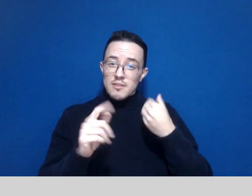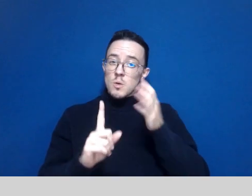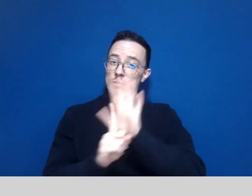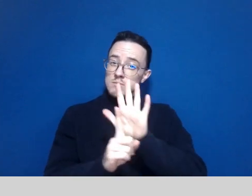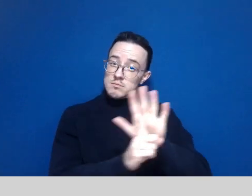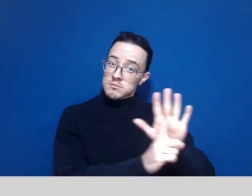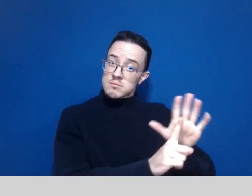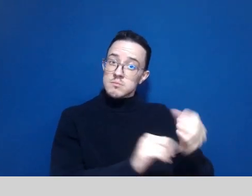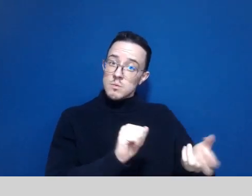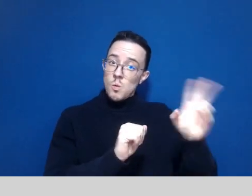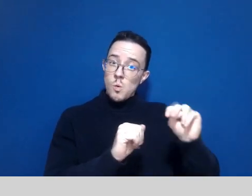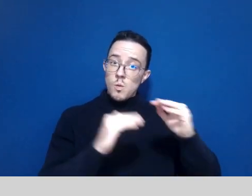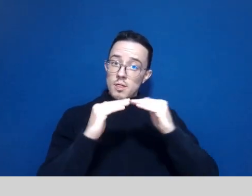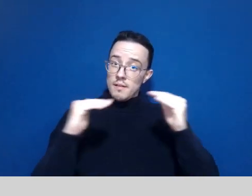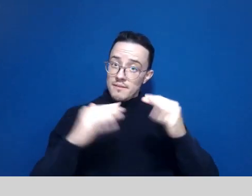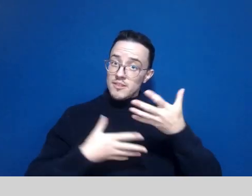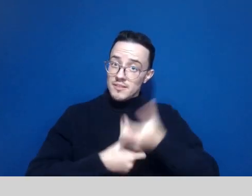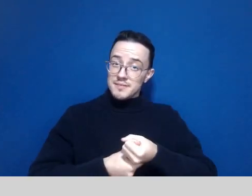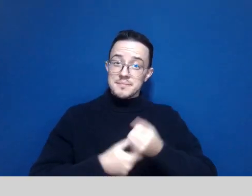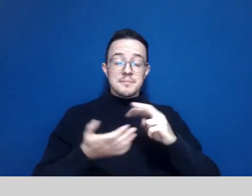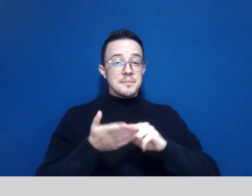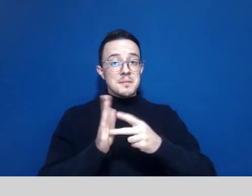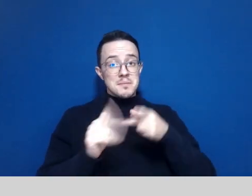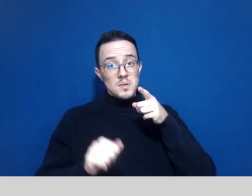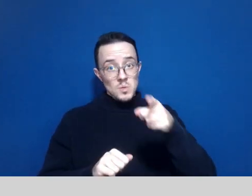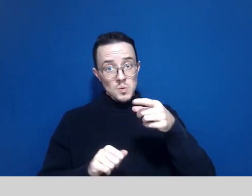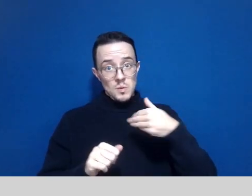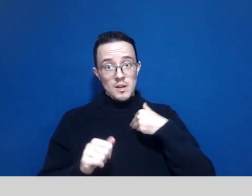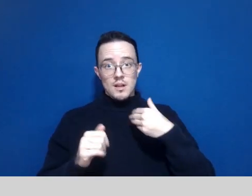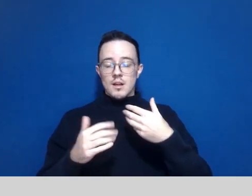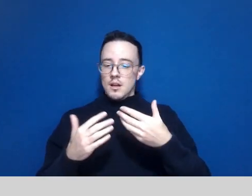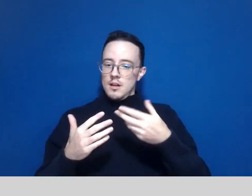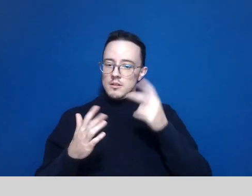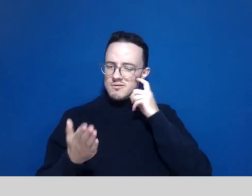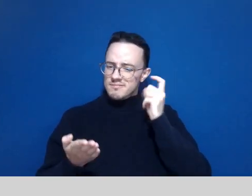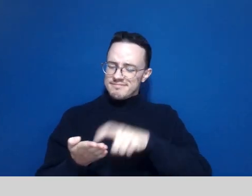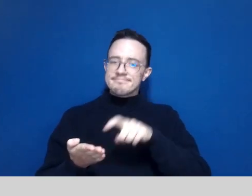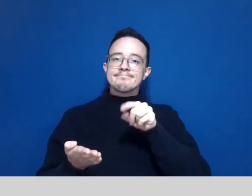If you want to change the confidence of one to equal one